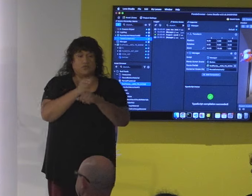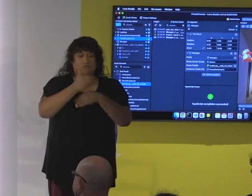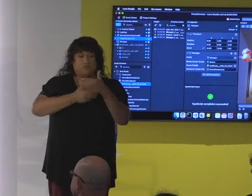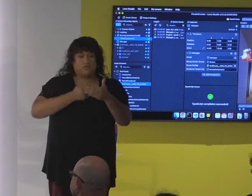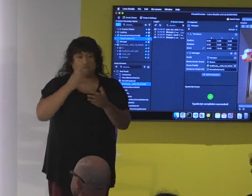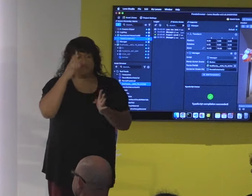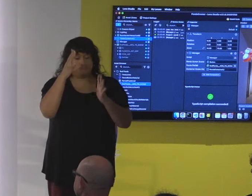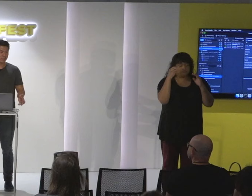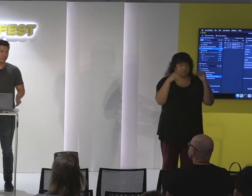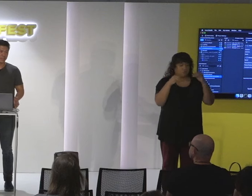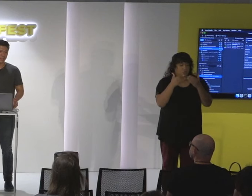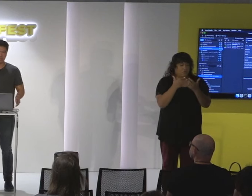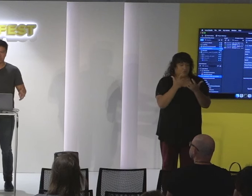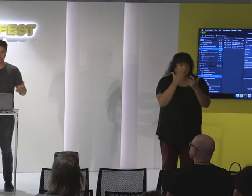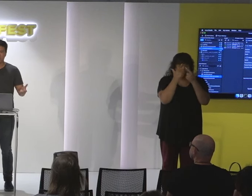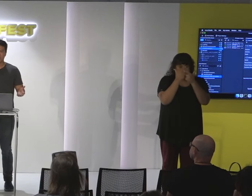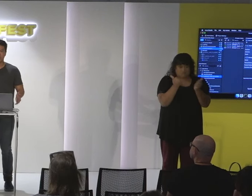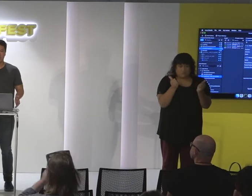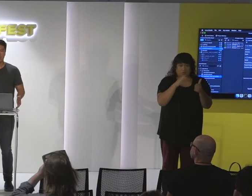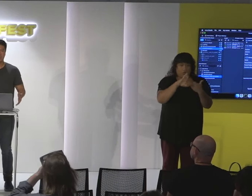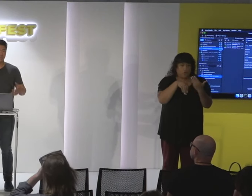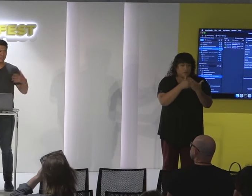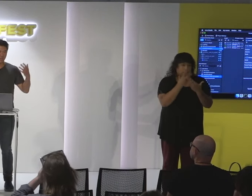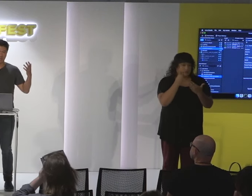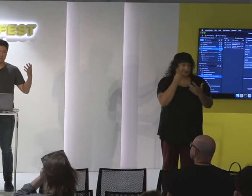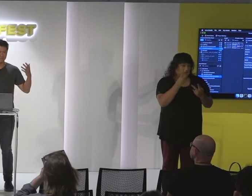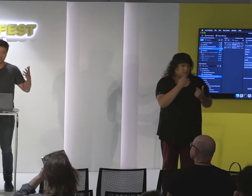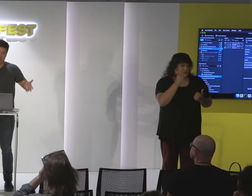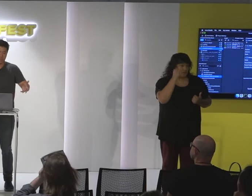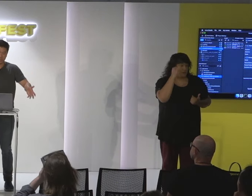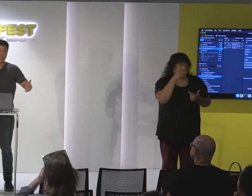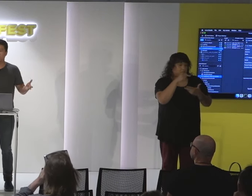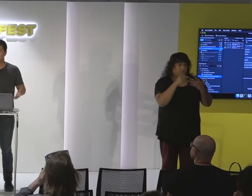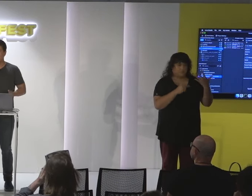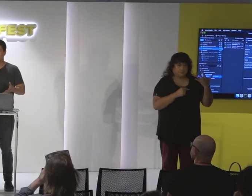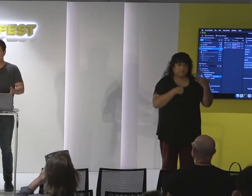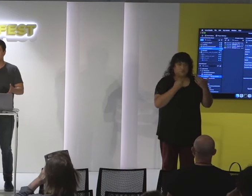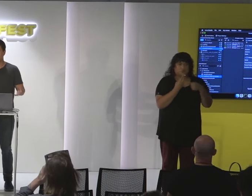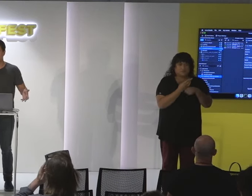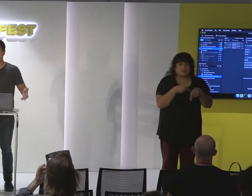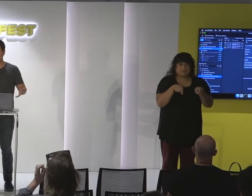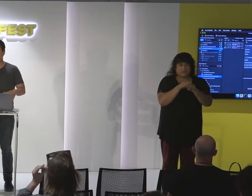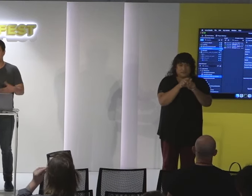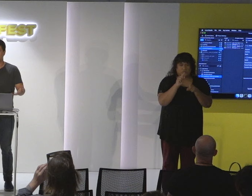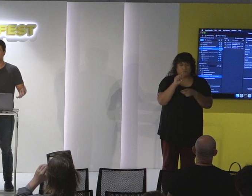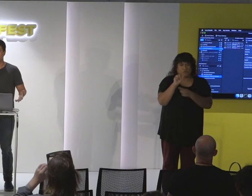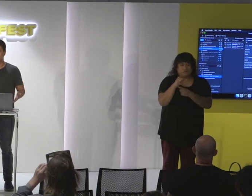All those experiences that you saw yesterday are using the same set of tools that I've shown you here today.